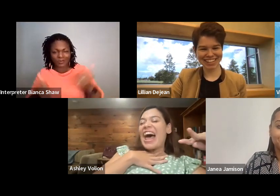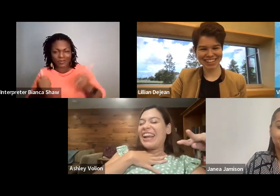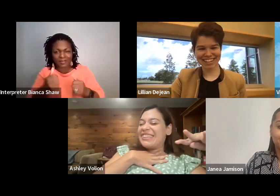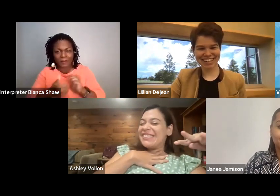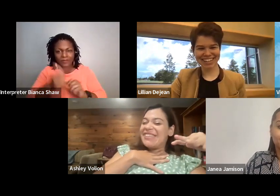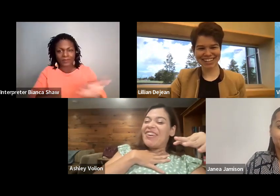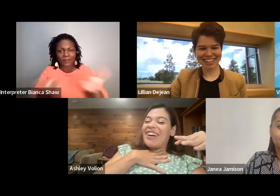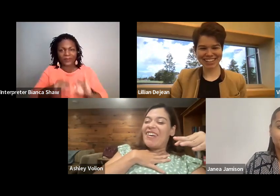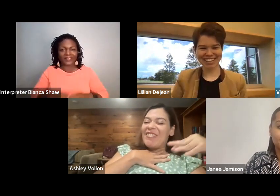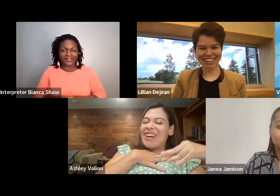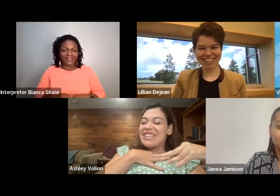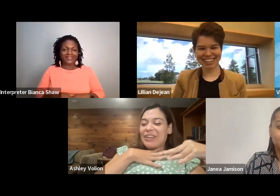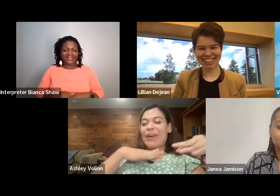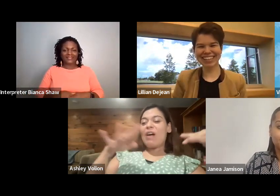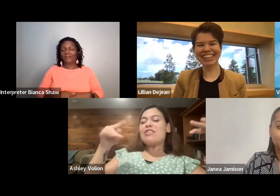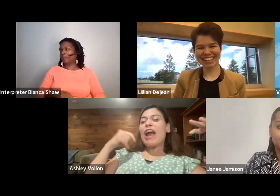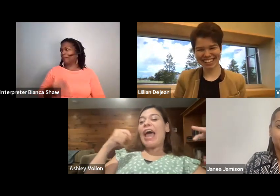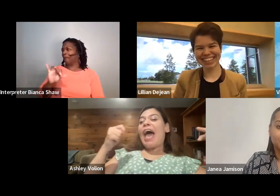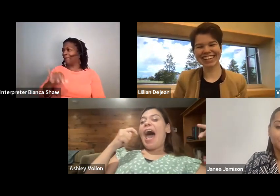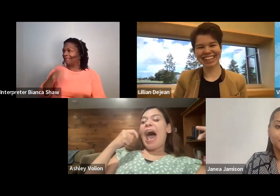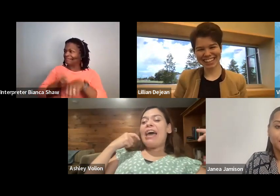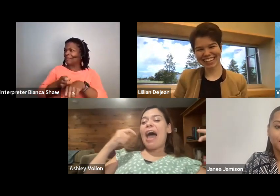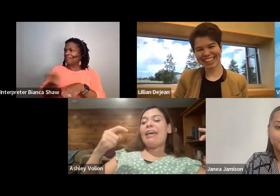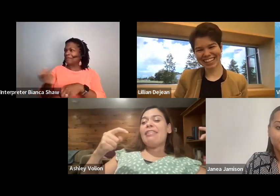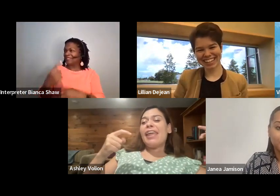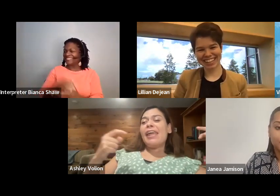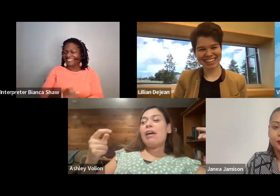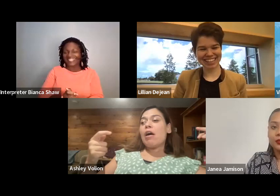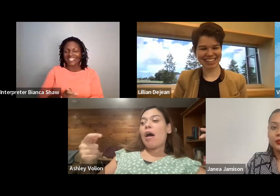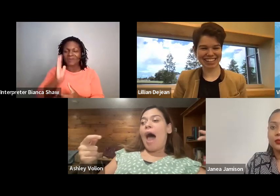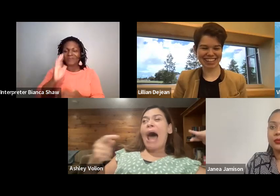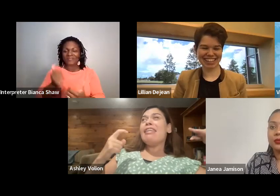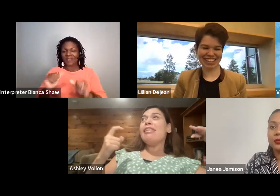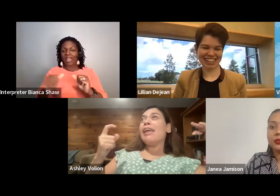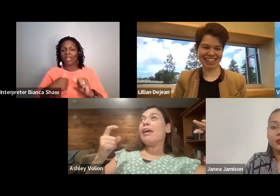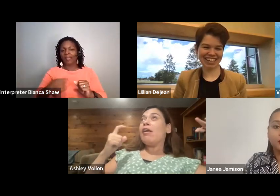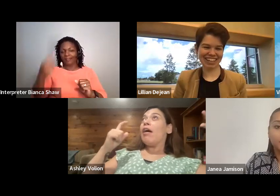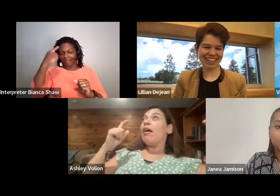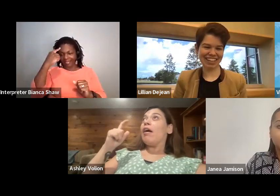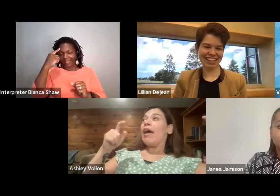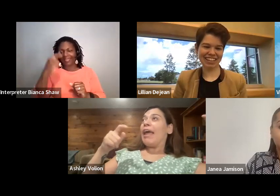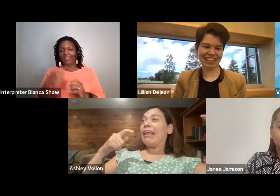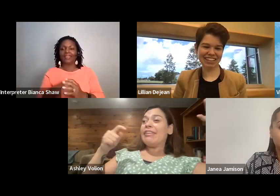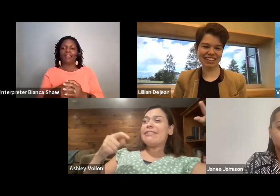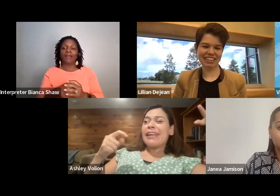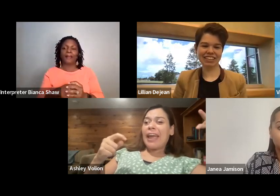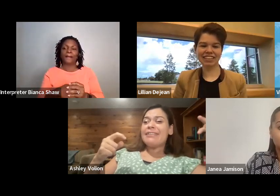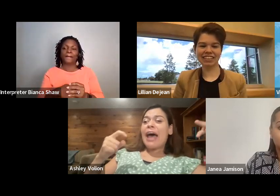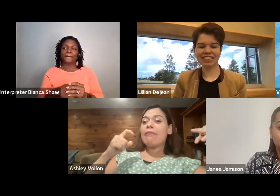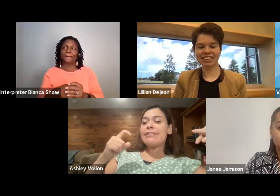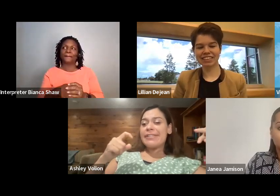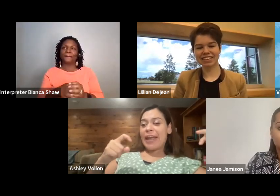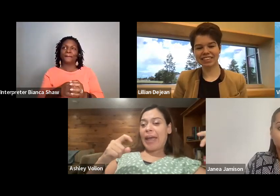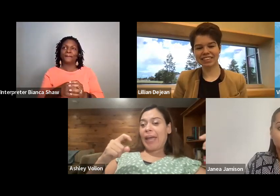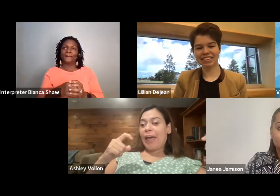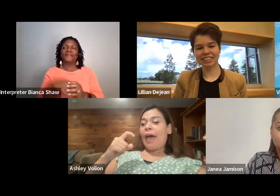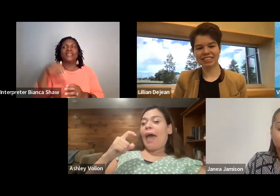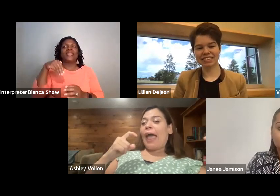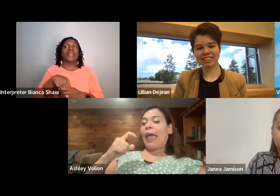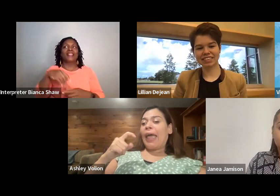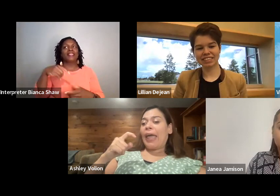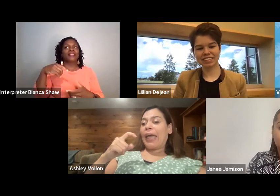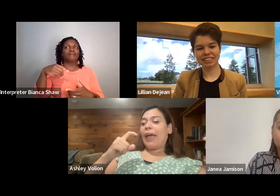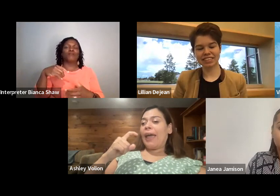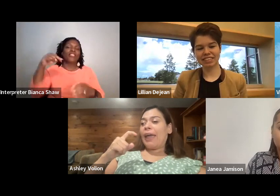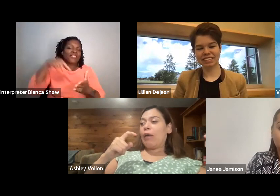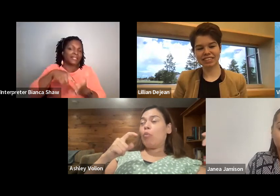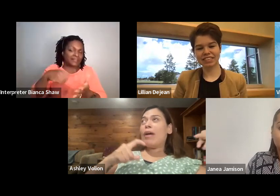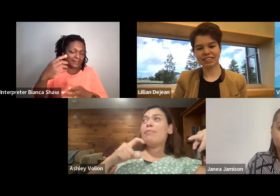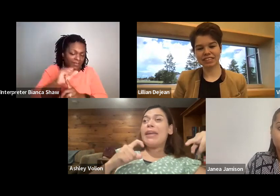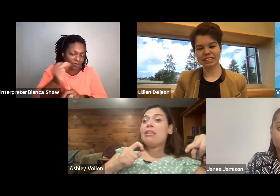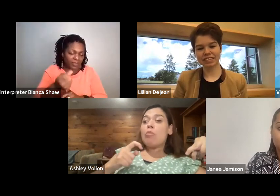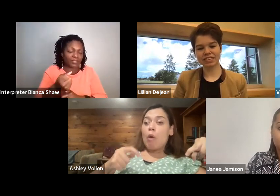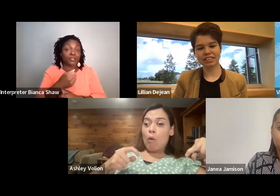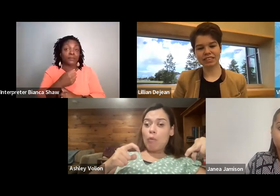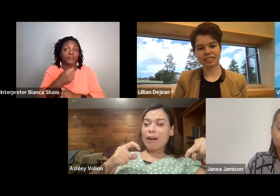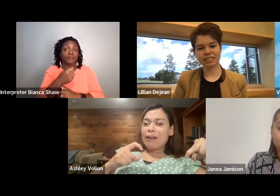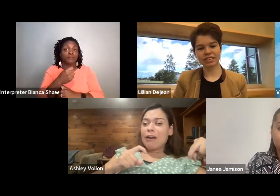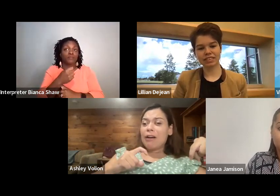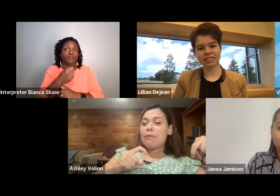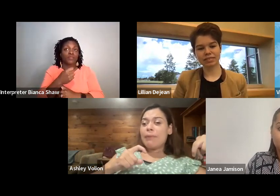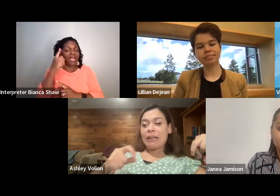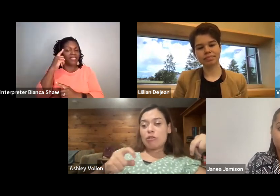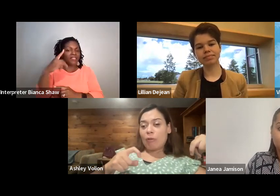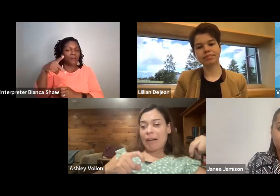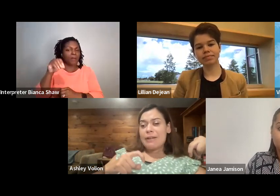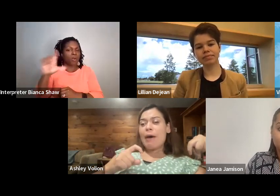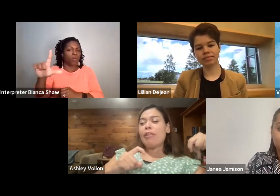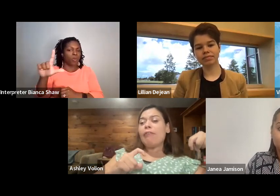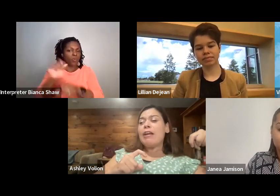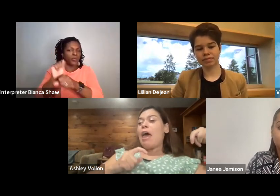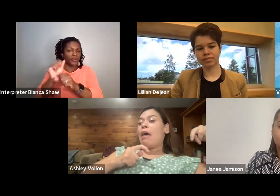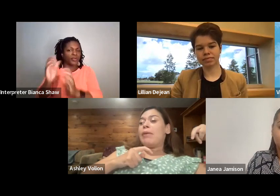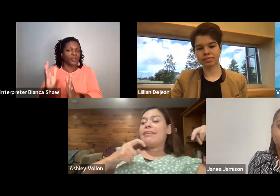That is a difficult question, but i'll try I I think I think in this case I would say it it would be the co-worker being trained about them right?